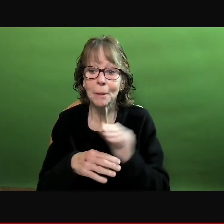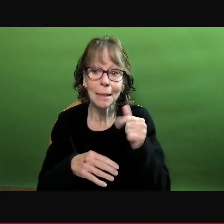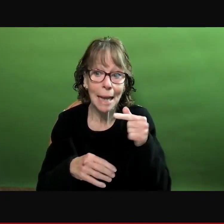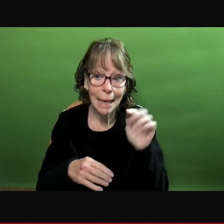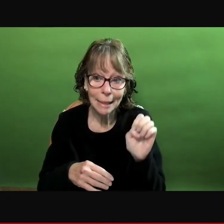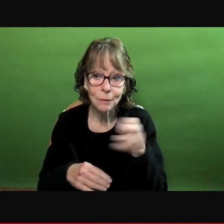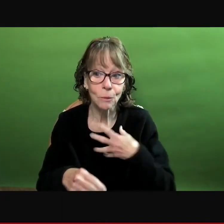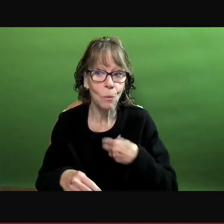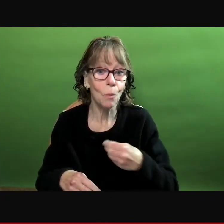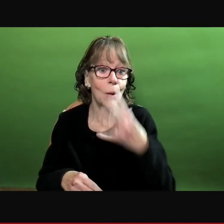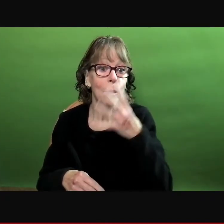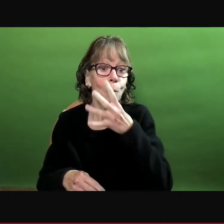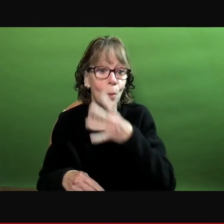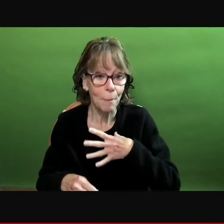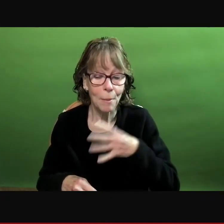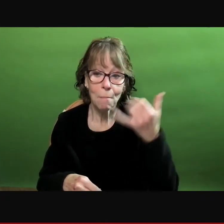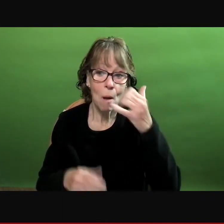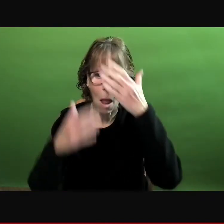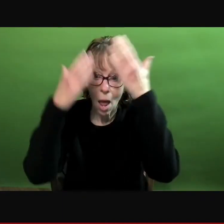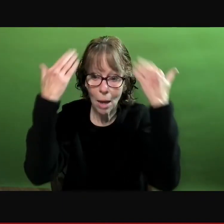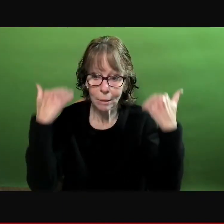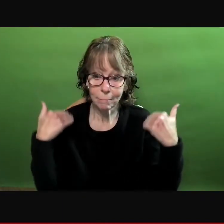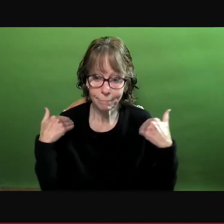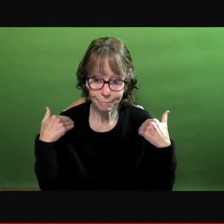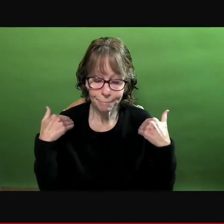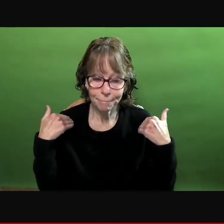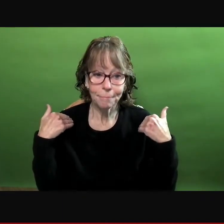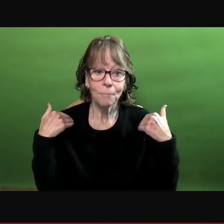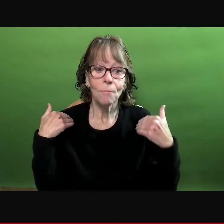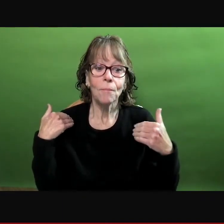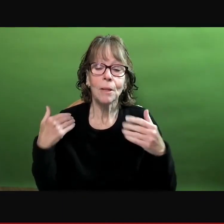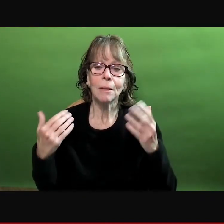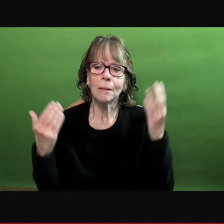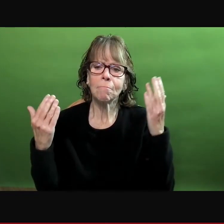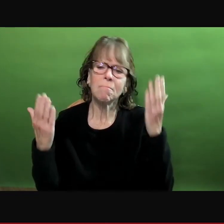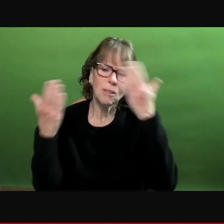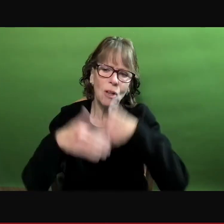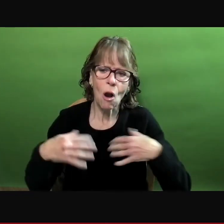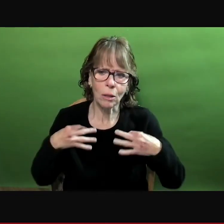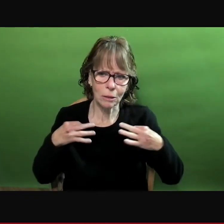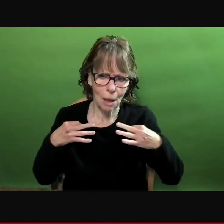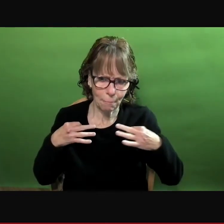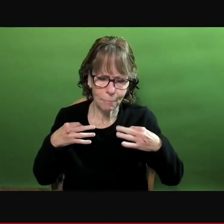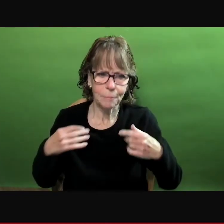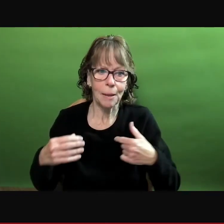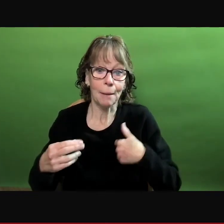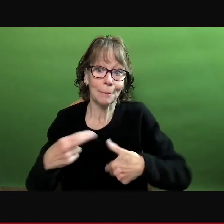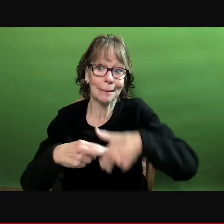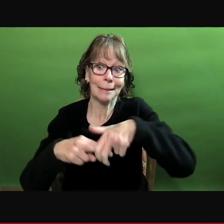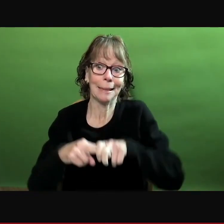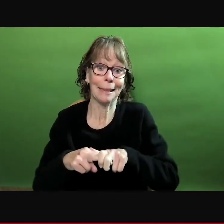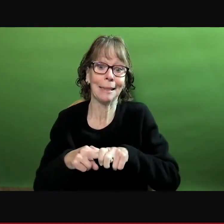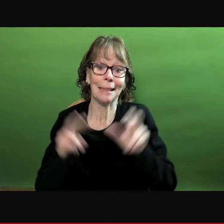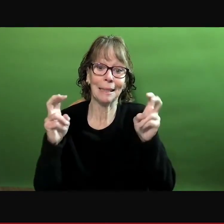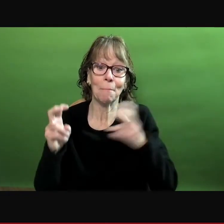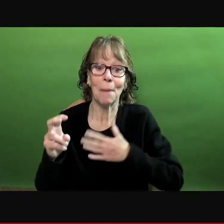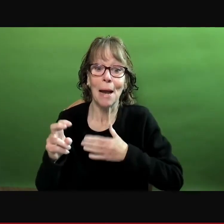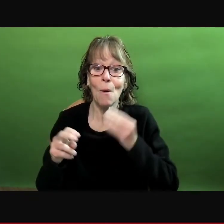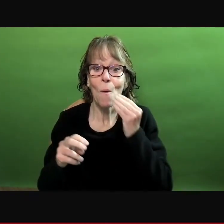woman with shoulder length blond hair, wearing a dark top, sitting in my home office this morning.